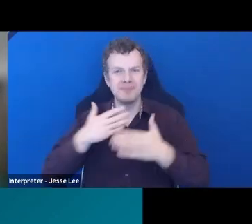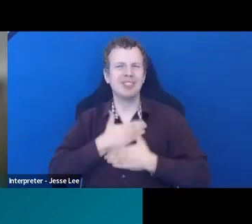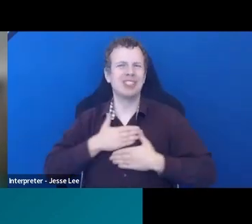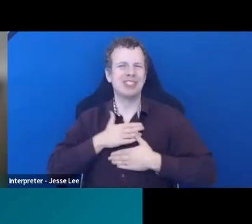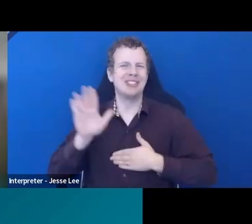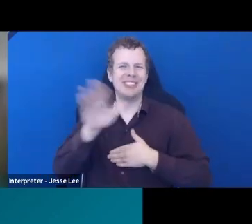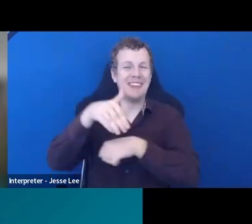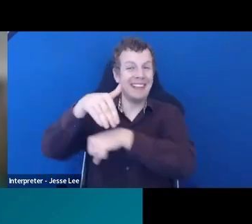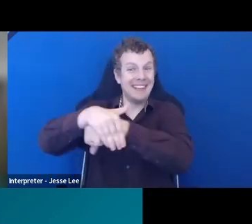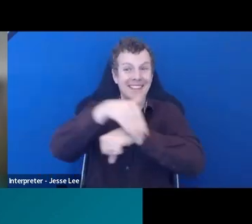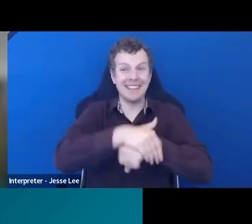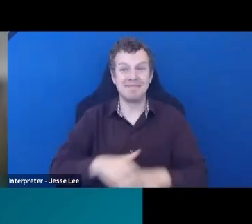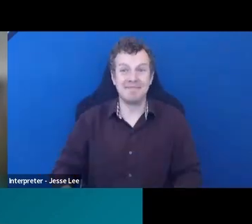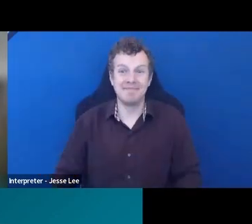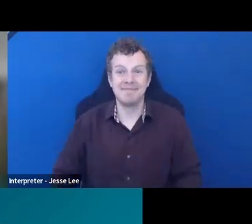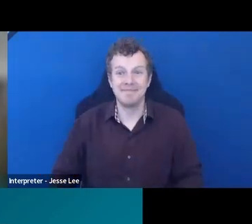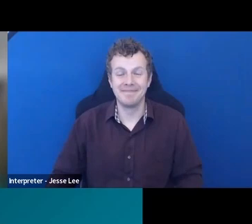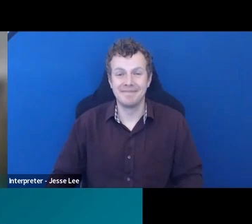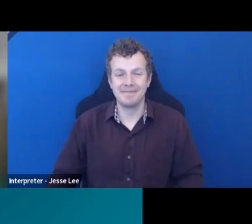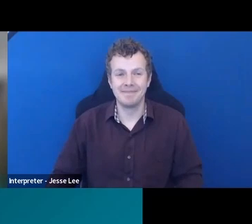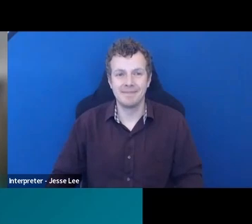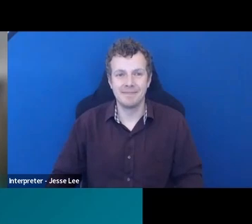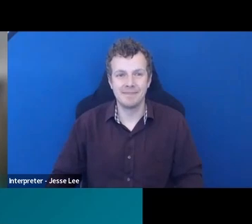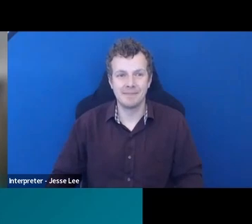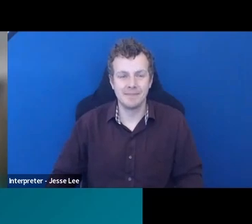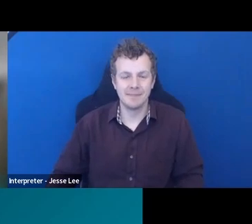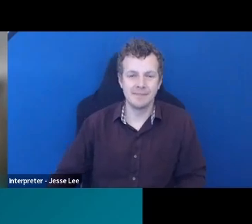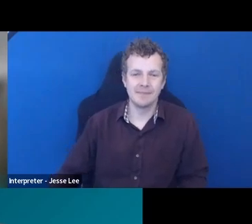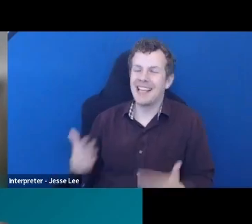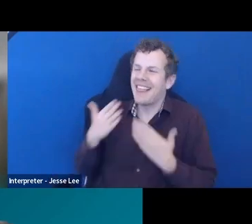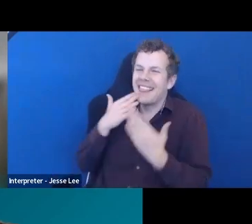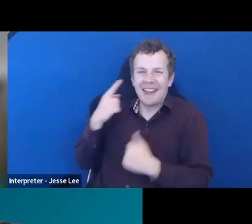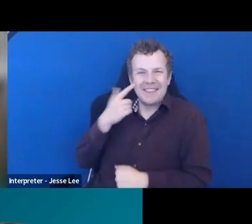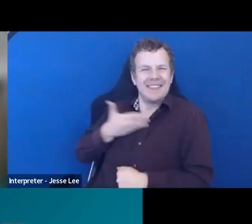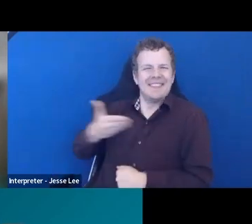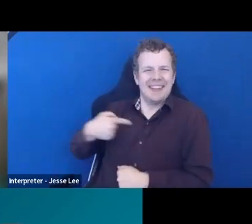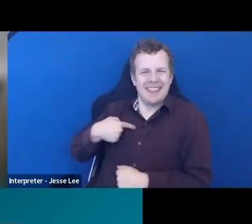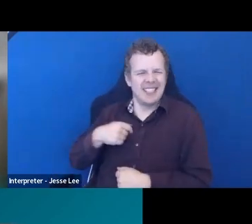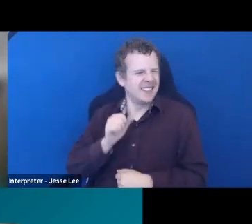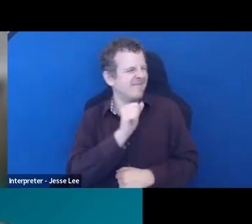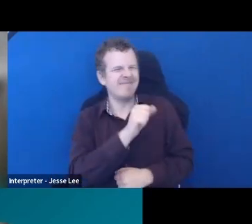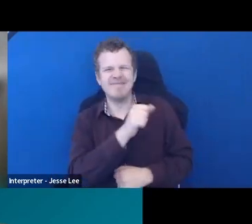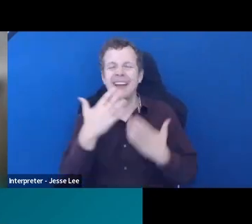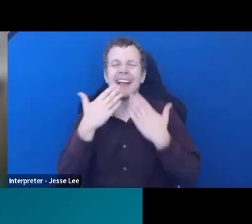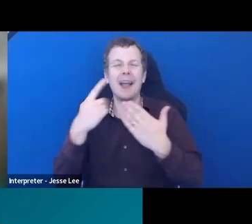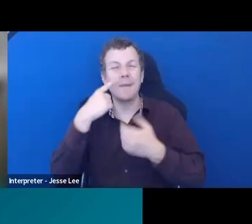Thanks so much. Thank you everyone for joining us today. Thank you Dr. Corbin.